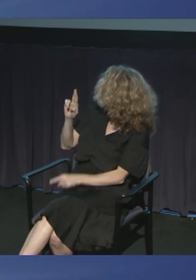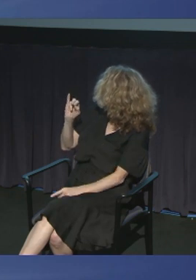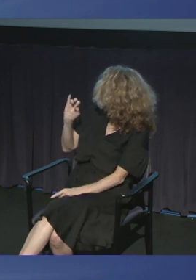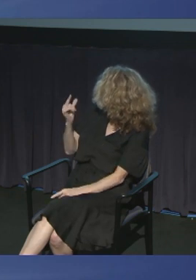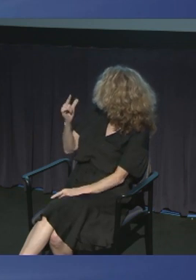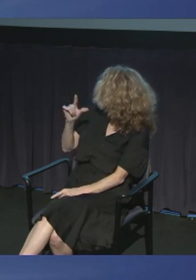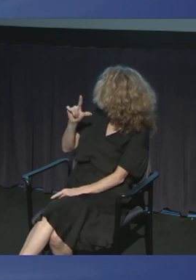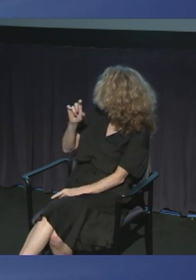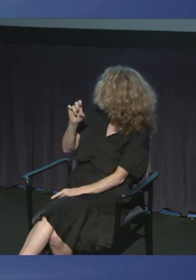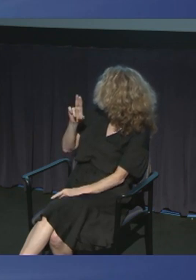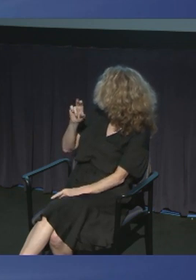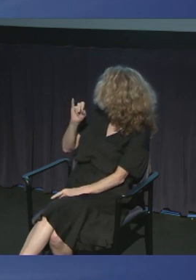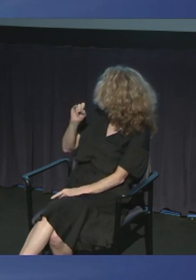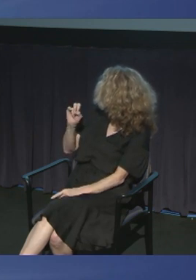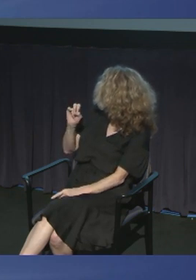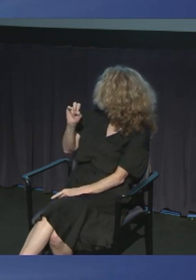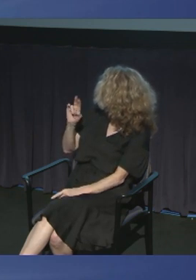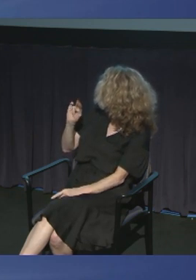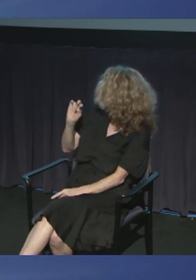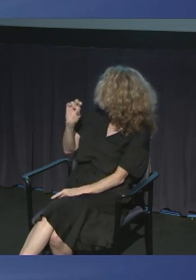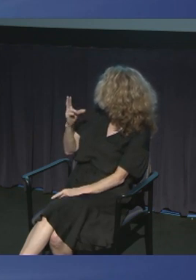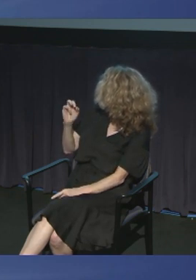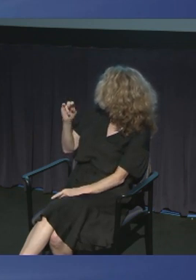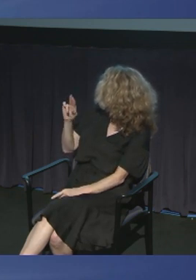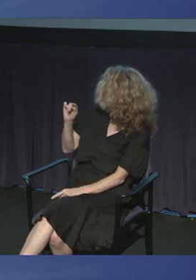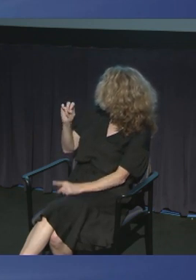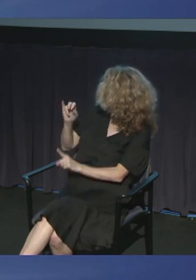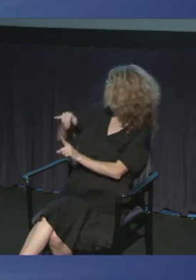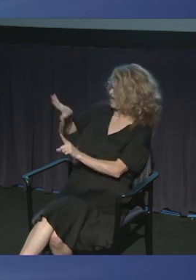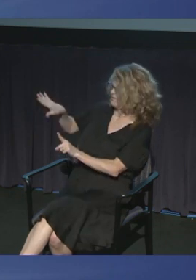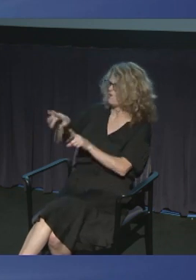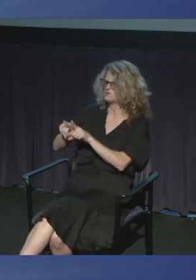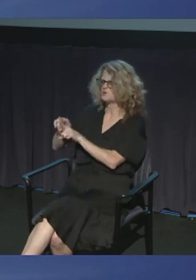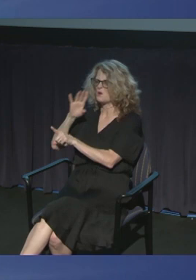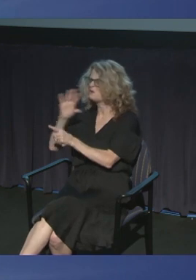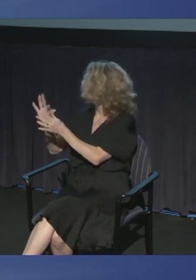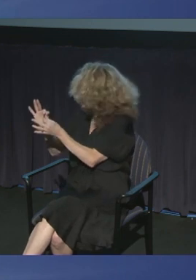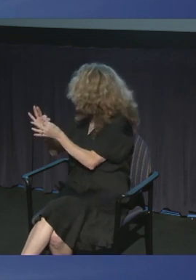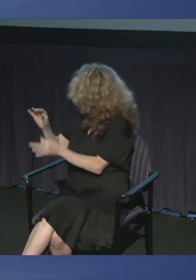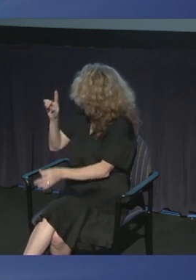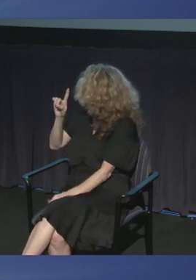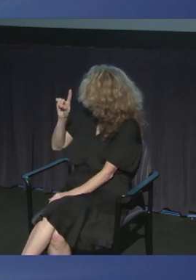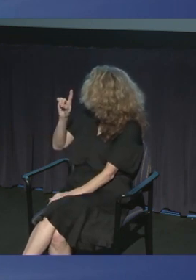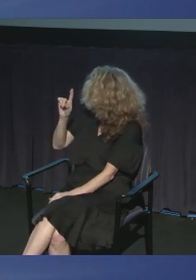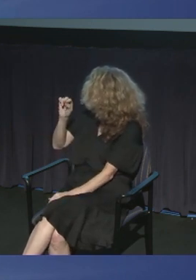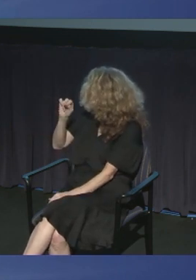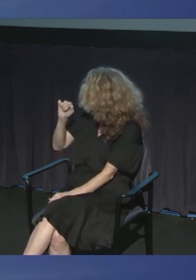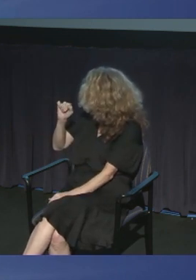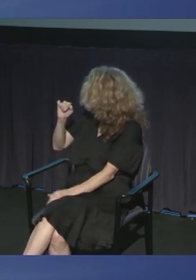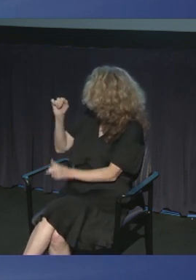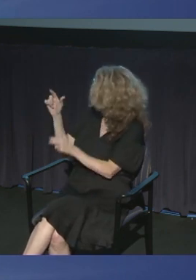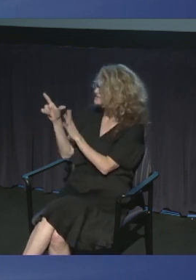BIT OF WORK ON WHICH INCLUDES AND I WILL TELL YOU ABOUT DNA SENSORS, INCLUDE SOME OF